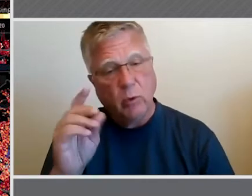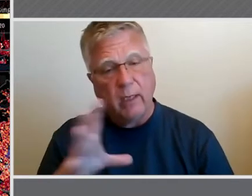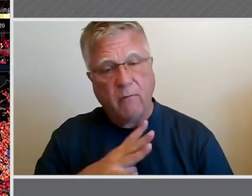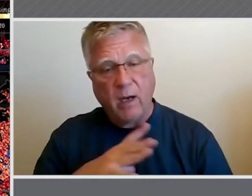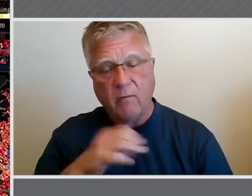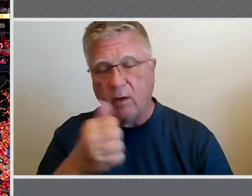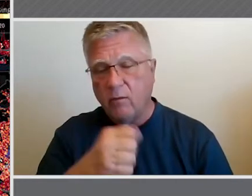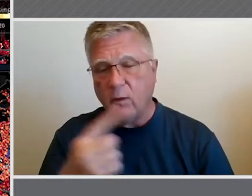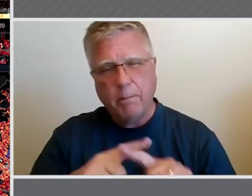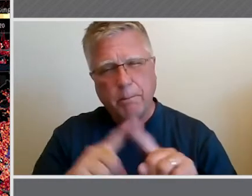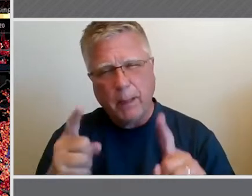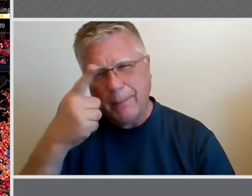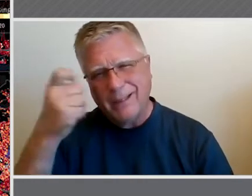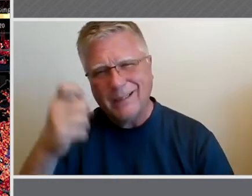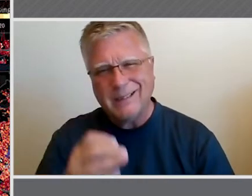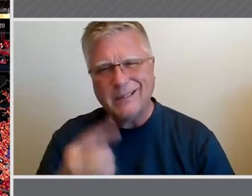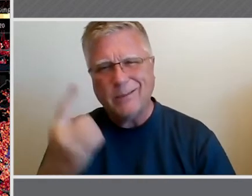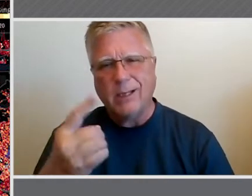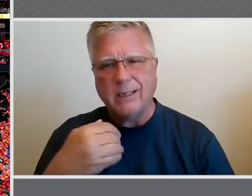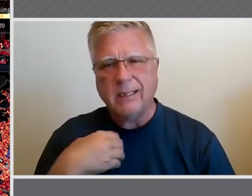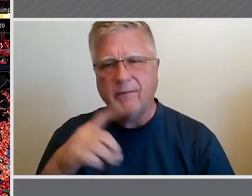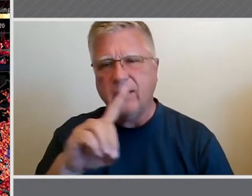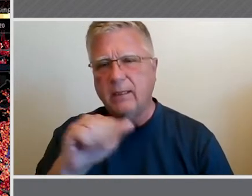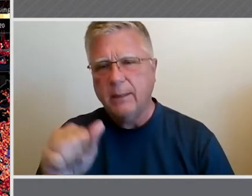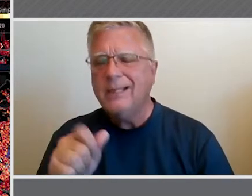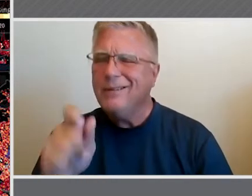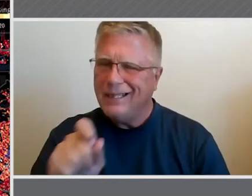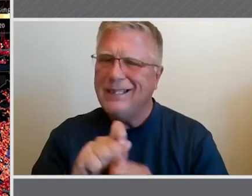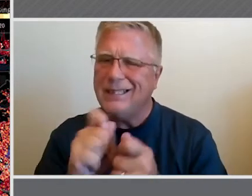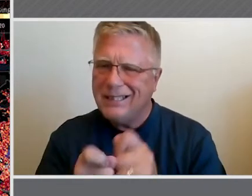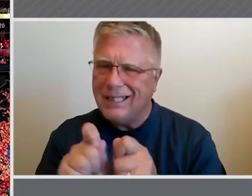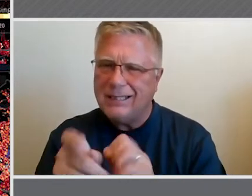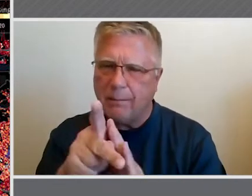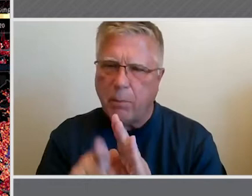disability they need to change the policy or, as one example of disparate impact.